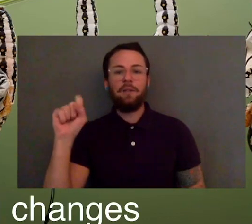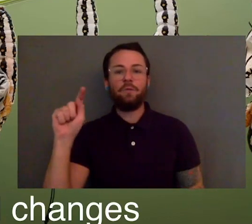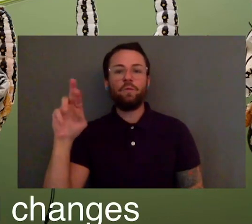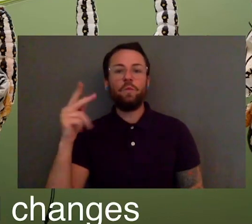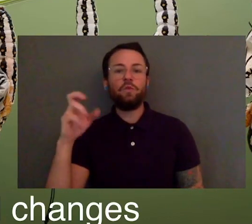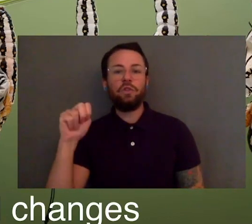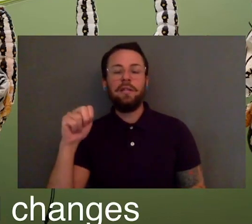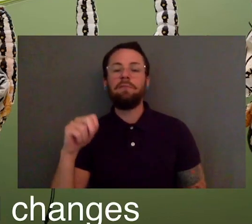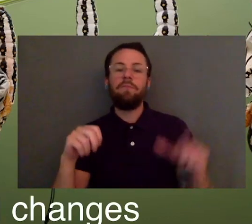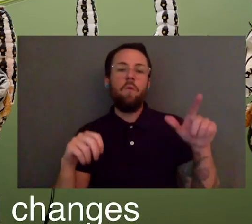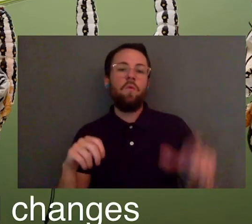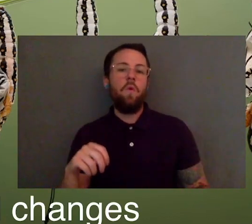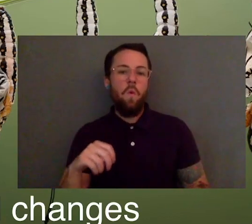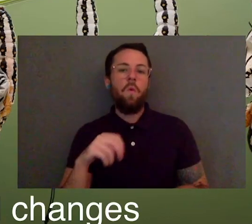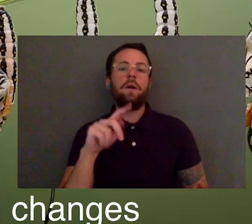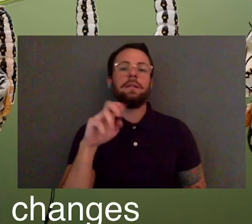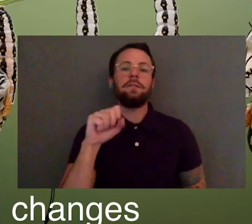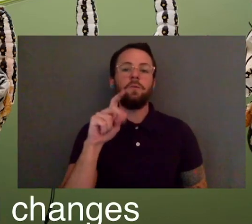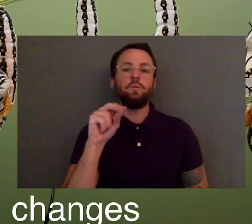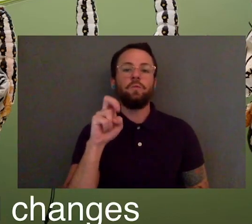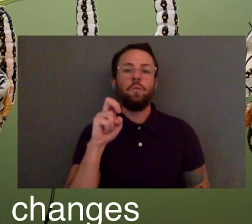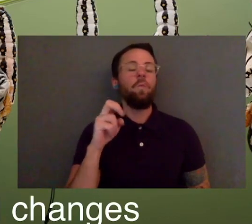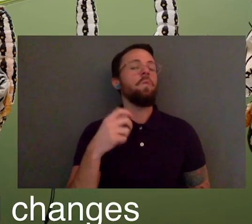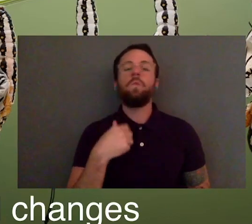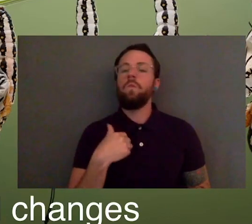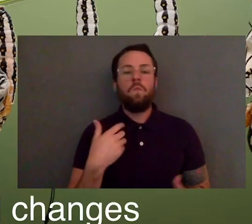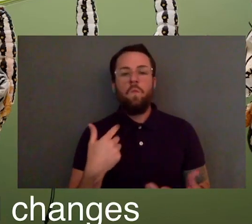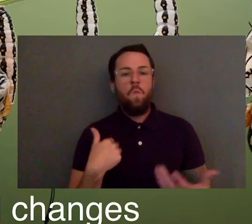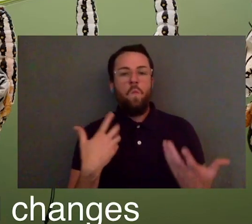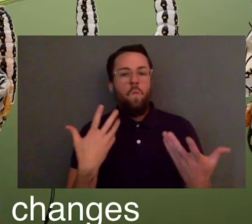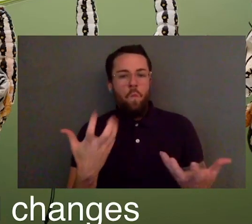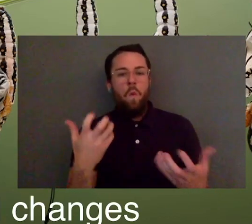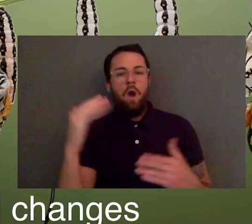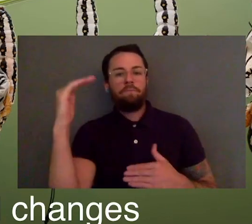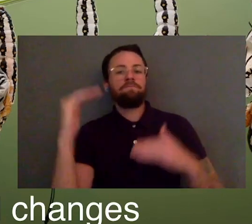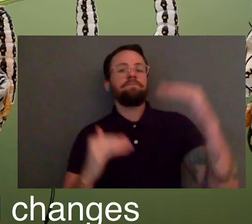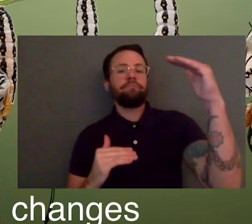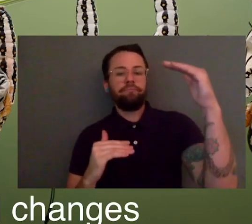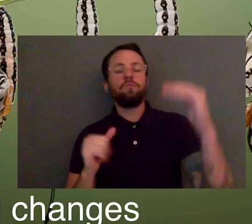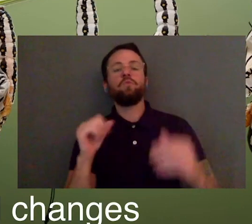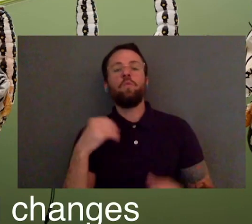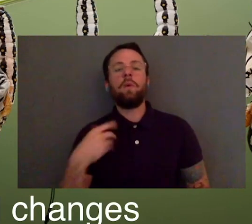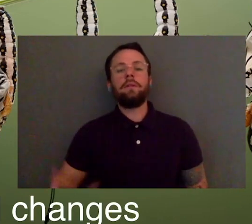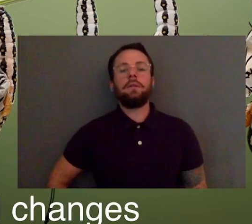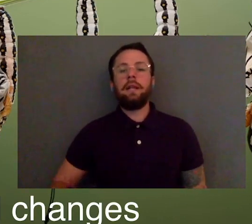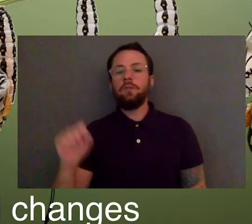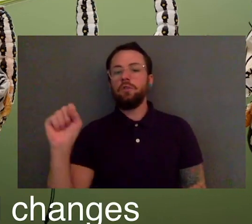So for myself, I had a natural high level of estrogen and low level of testosterone